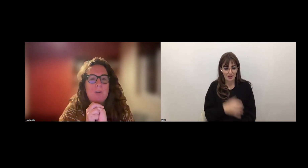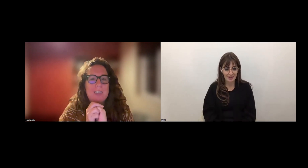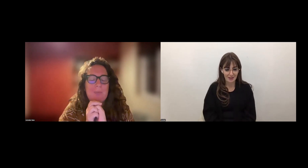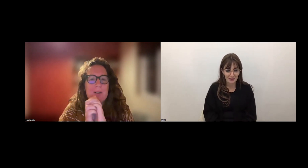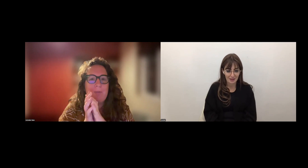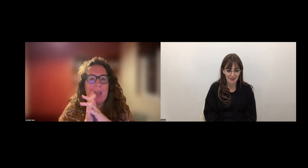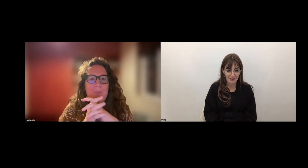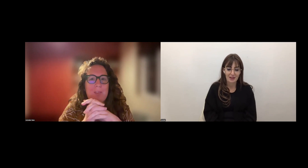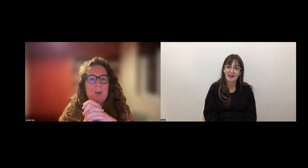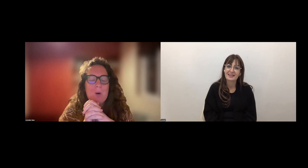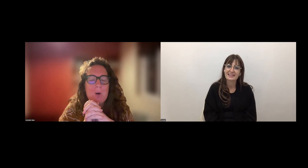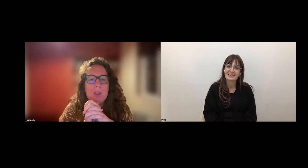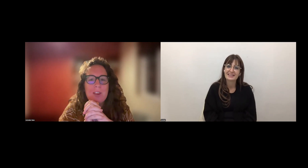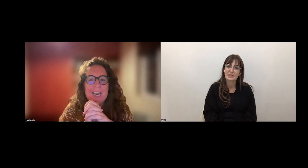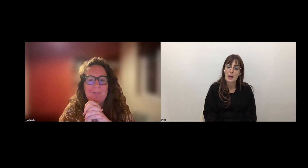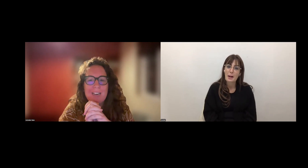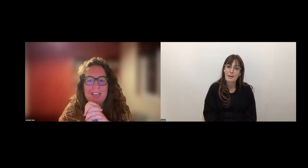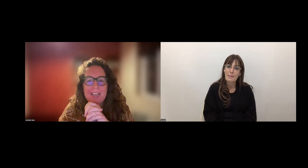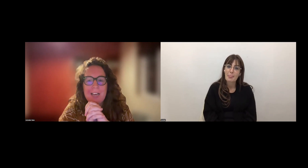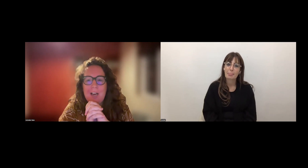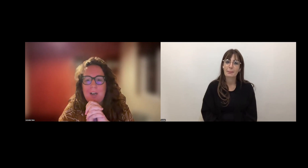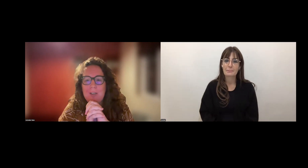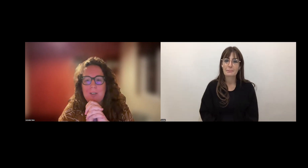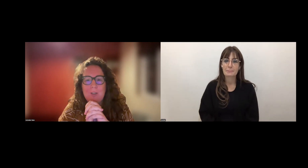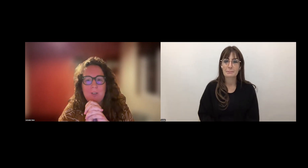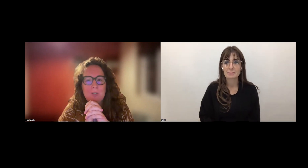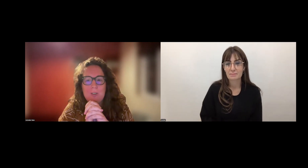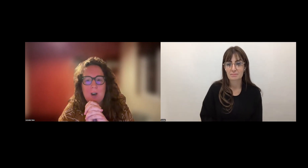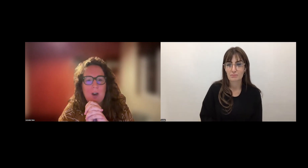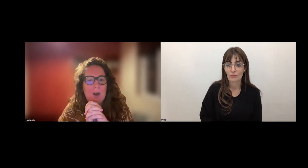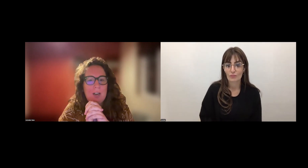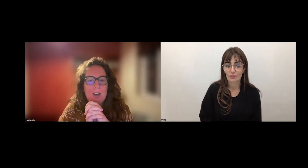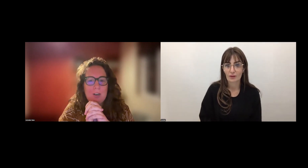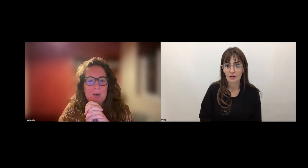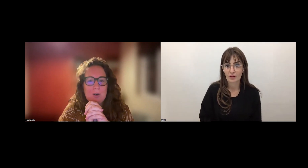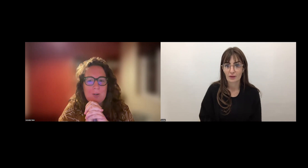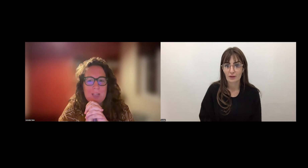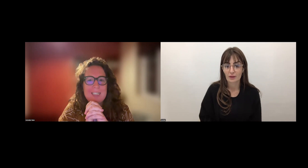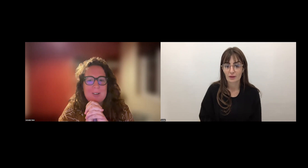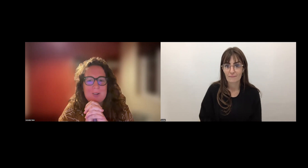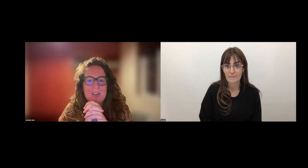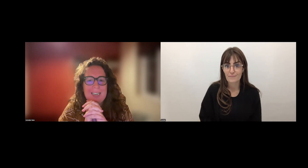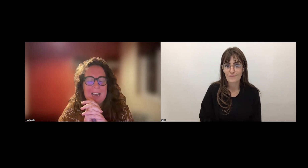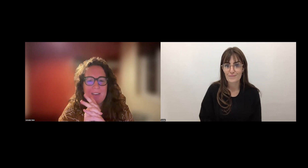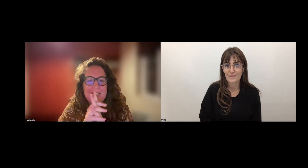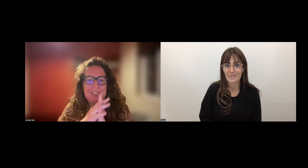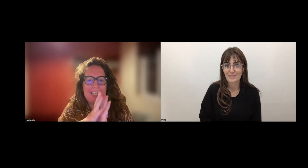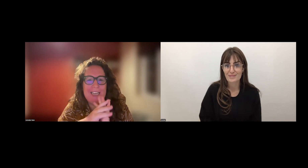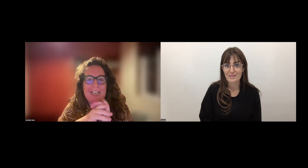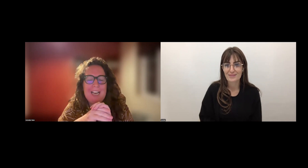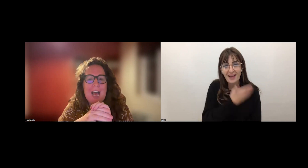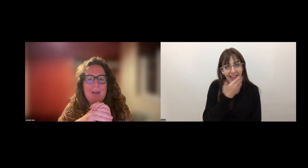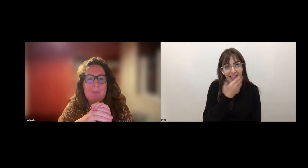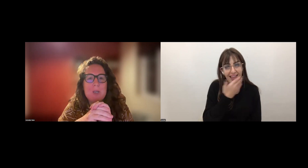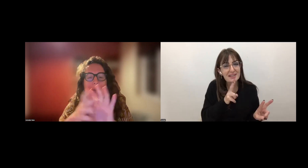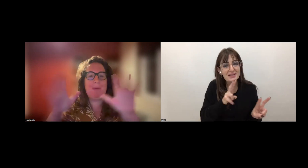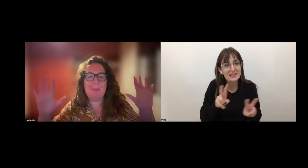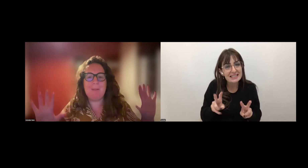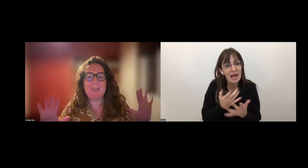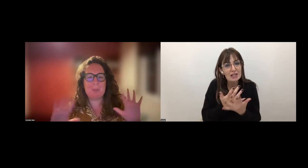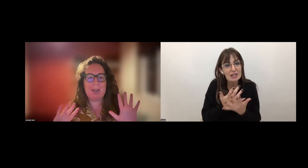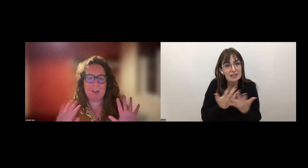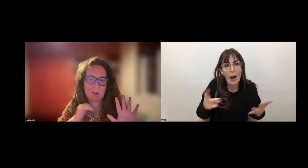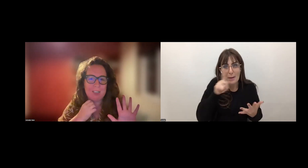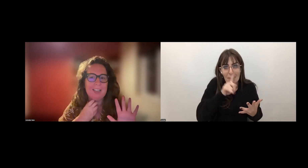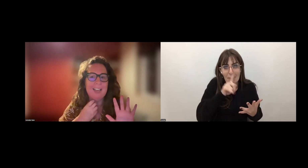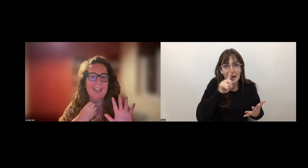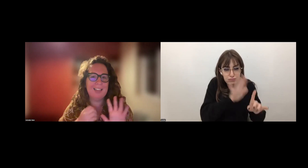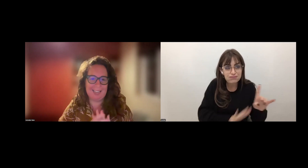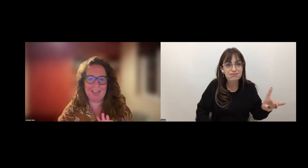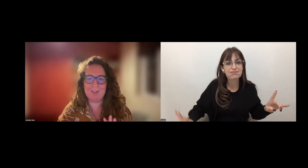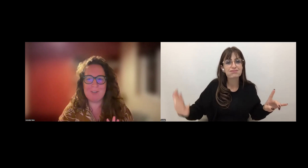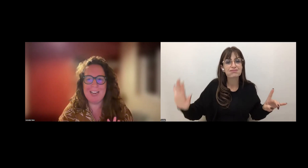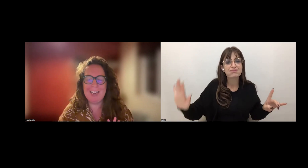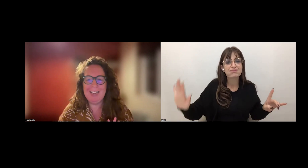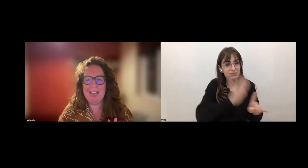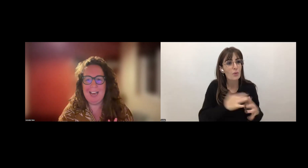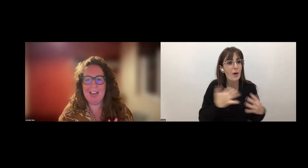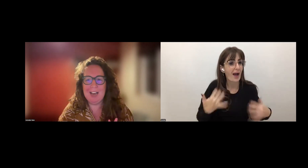We have got someone in the north. Lovely. Lovely to see so many people spread across the country.